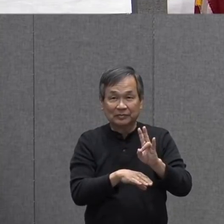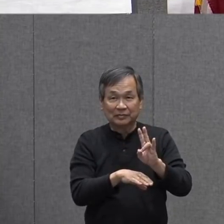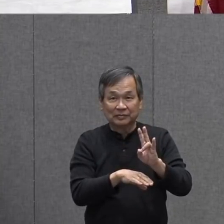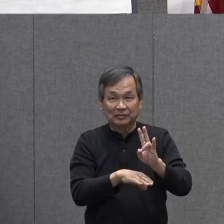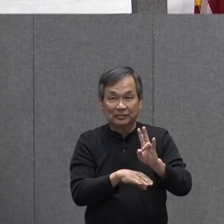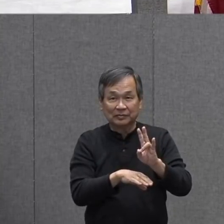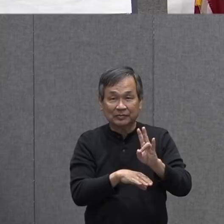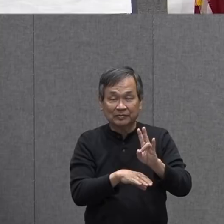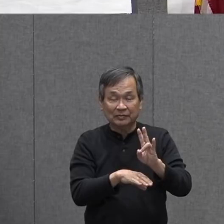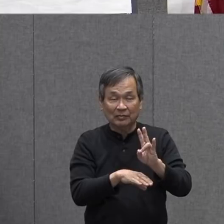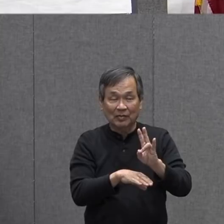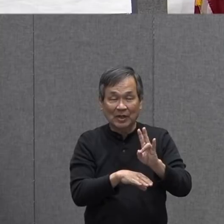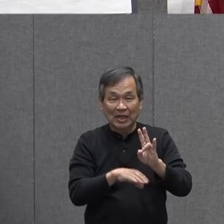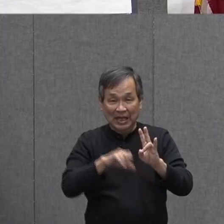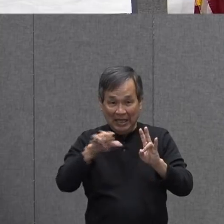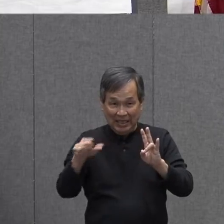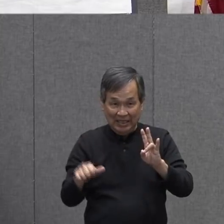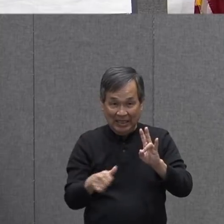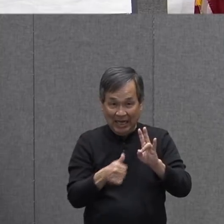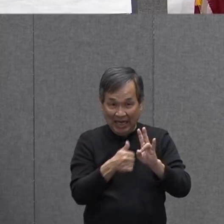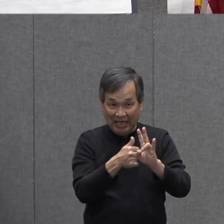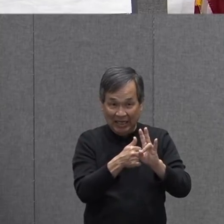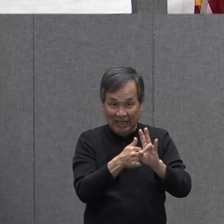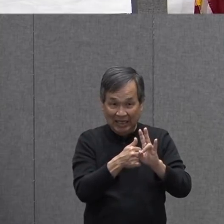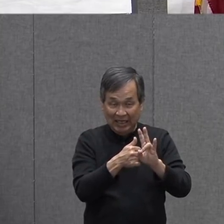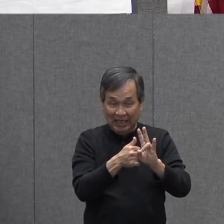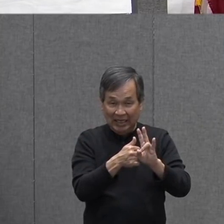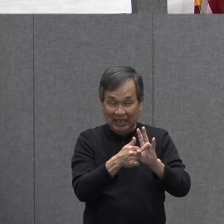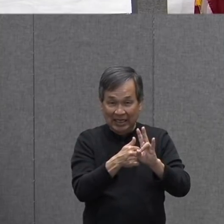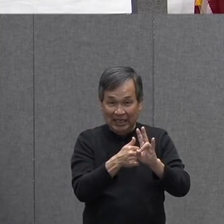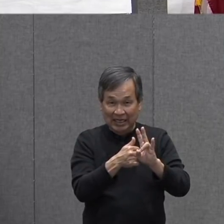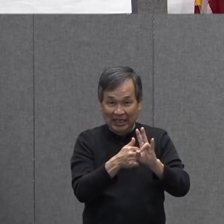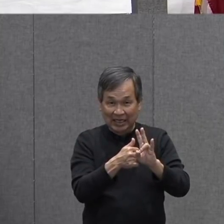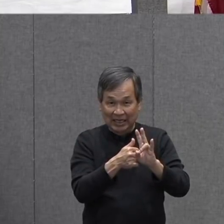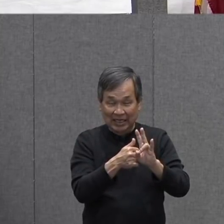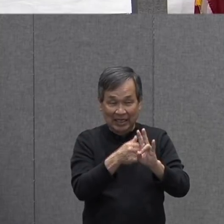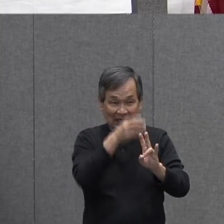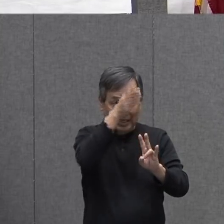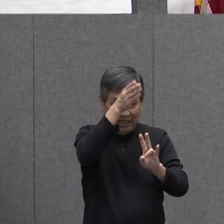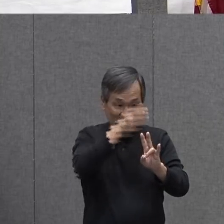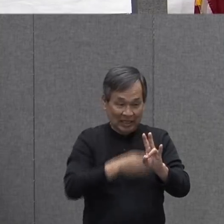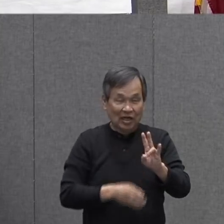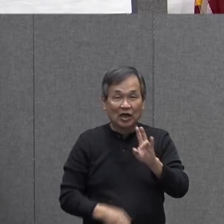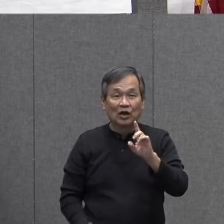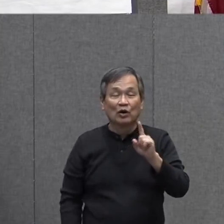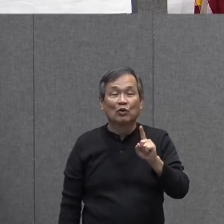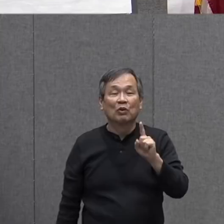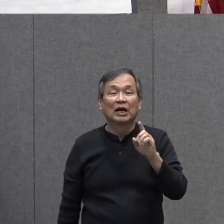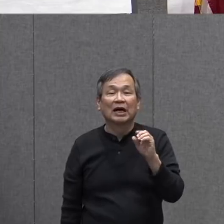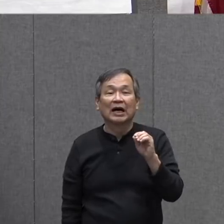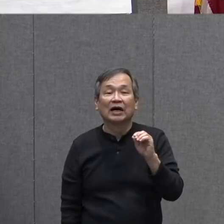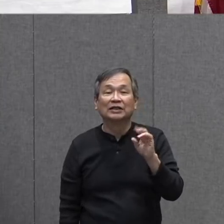So 10 more than 97 is going to be [Both] 107.